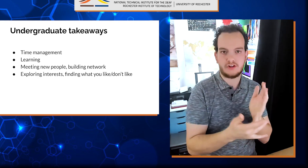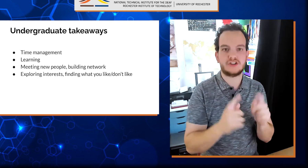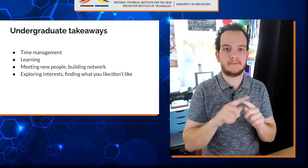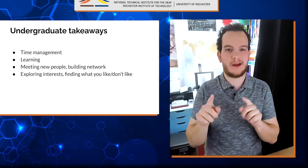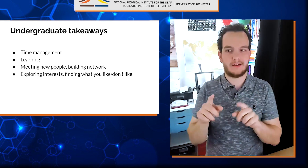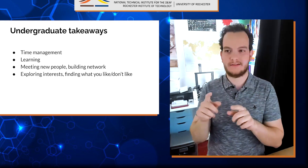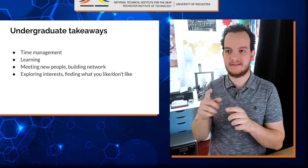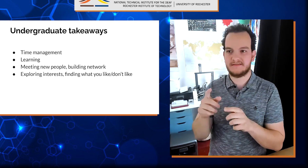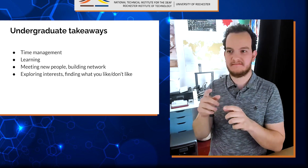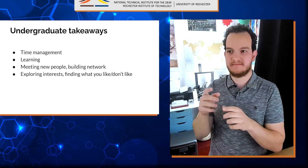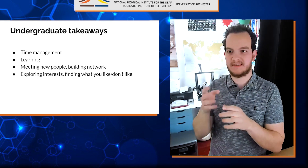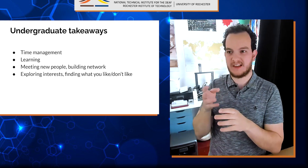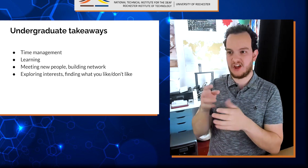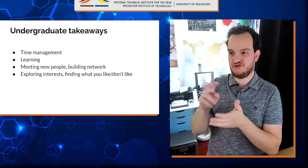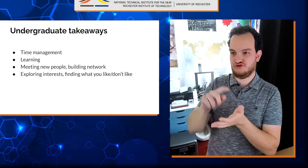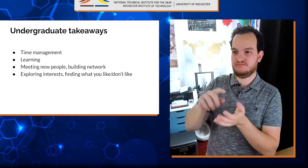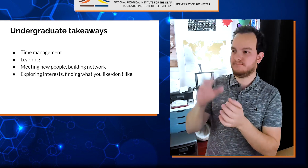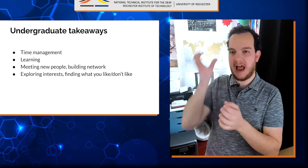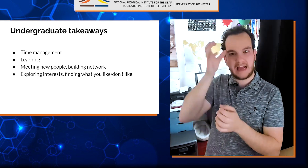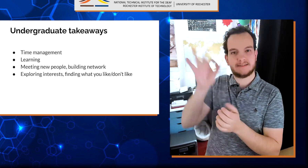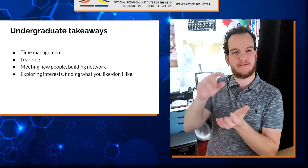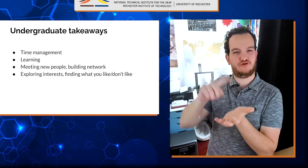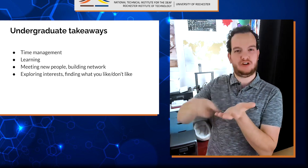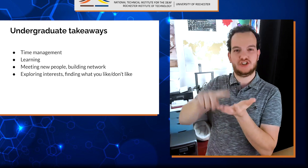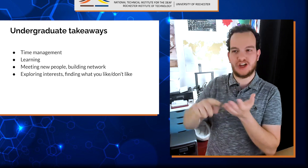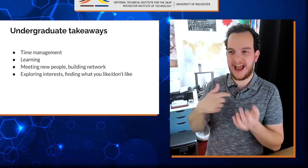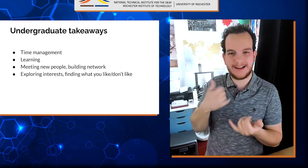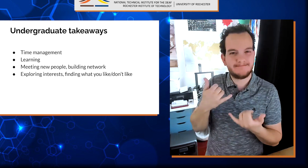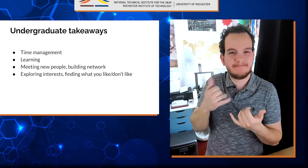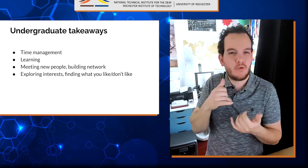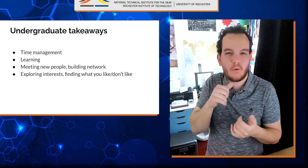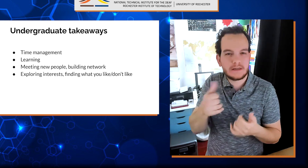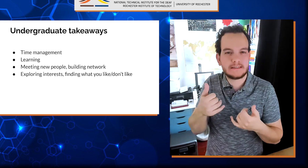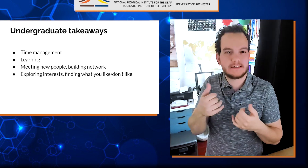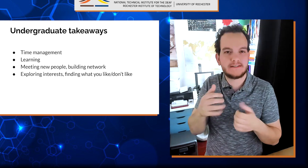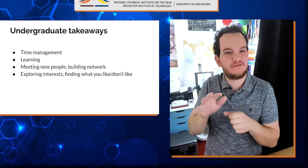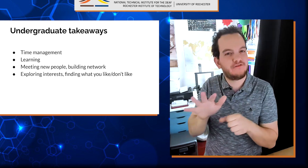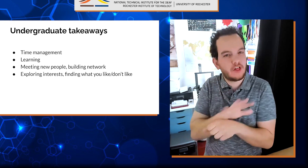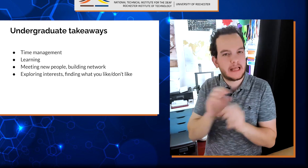I had learned some techniques,